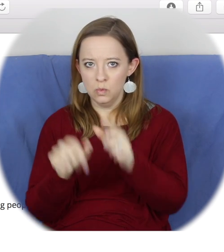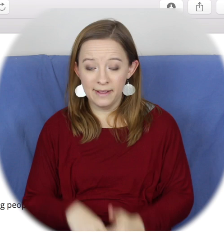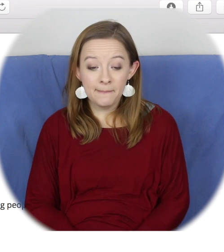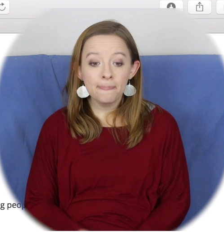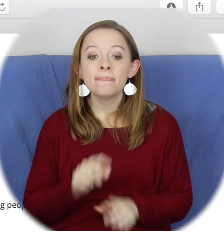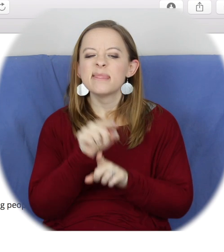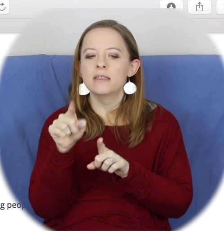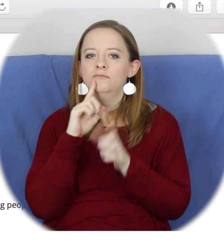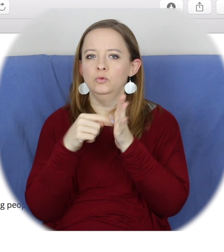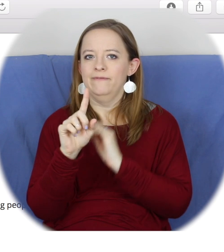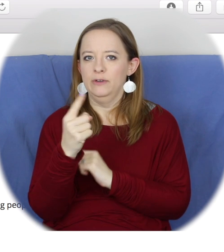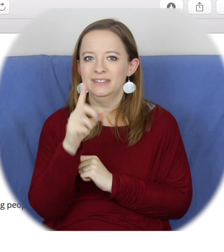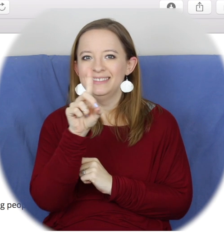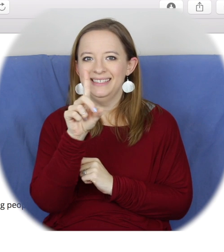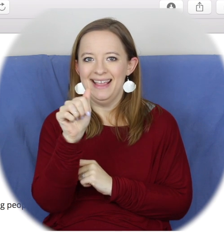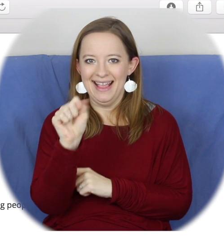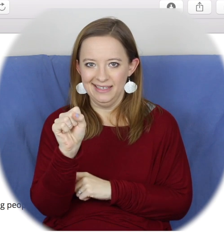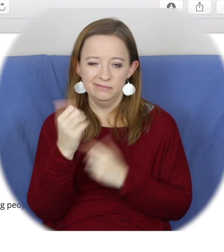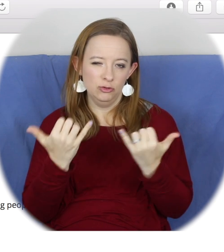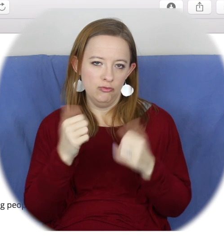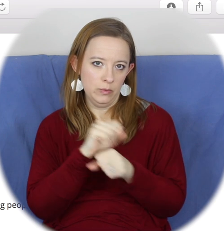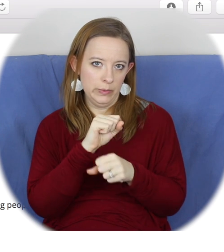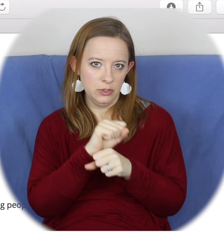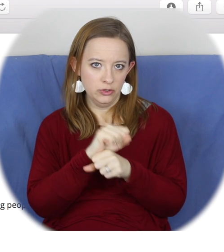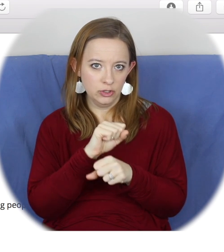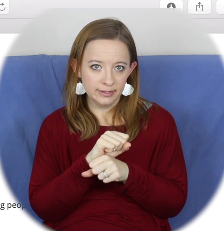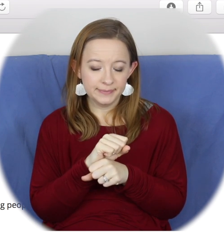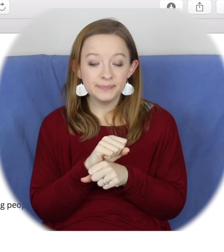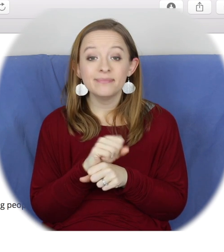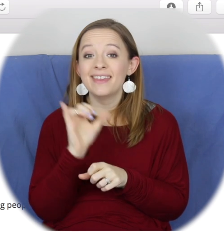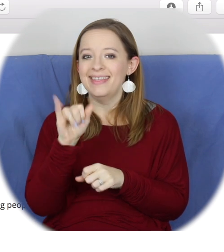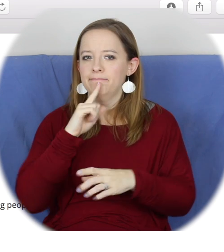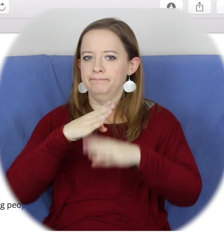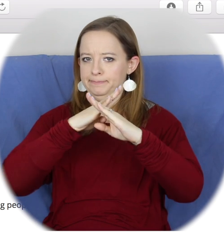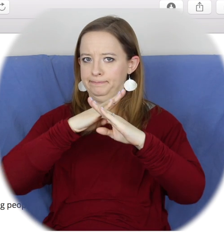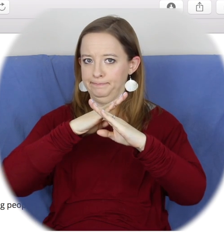Now this one I'll show you first. DAS, where I currently work is protected.